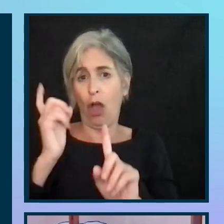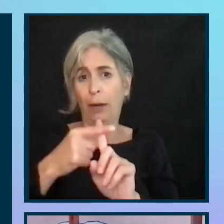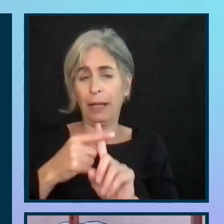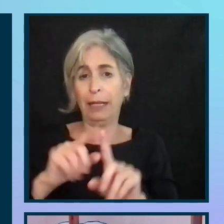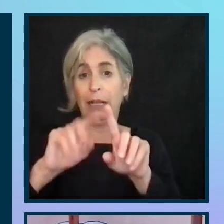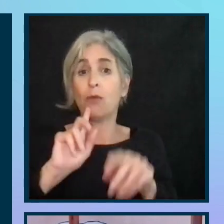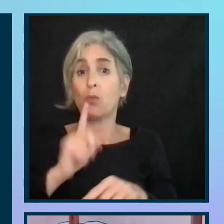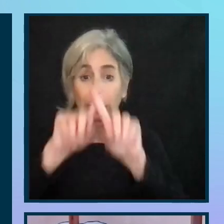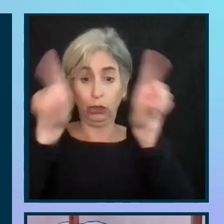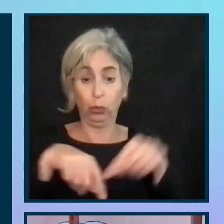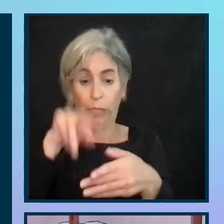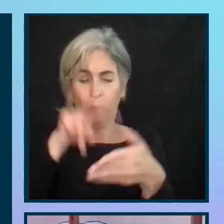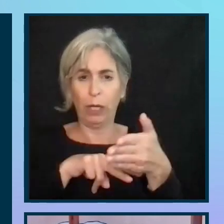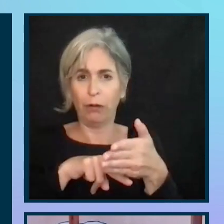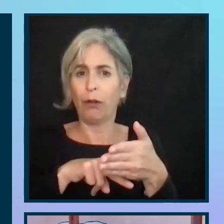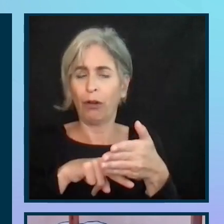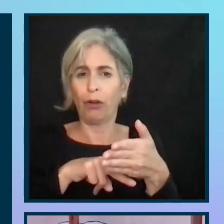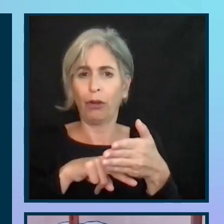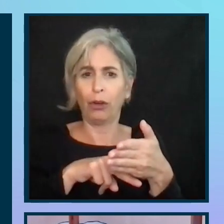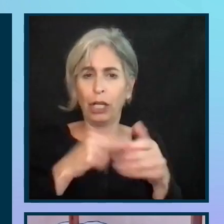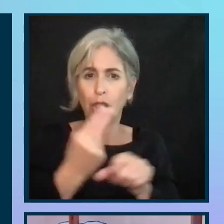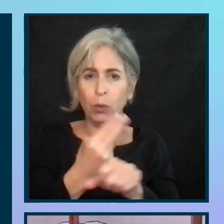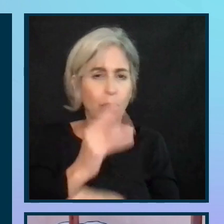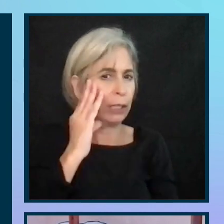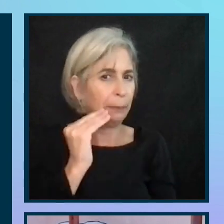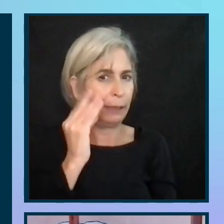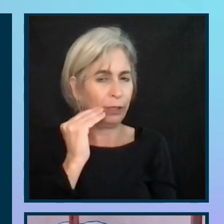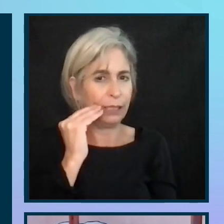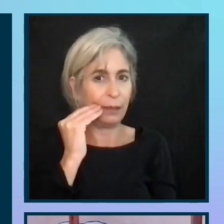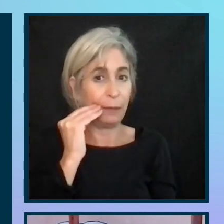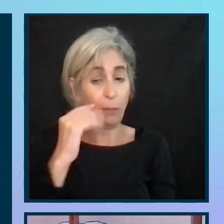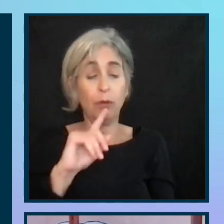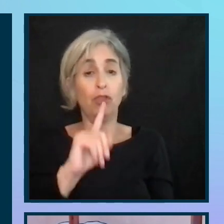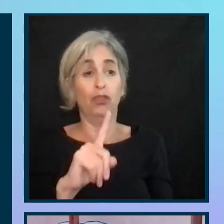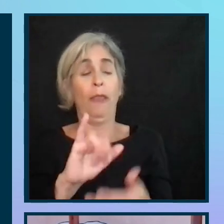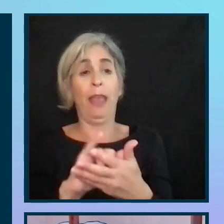to ensure that that actual screen reader user experience is good and meets the requirements, right?